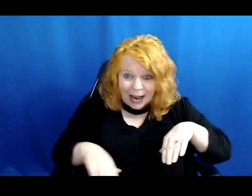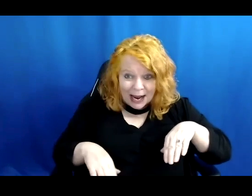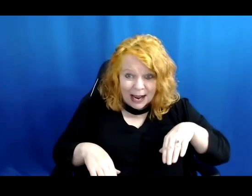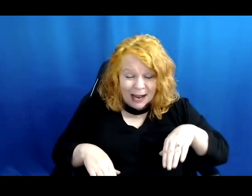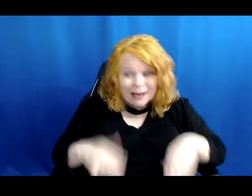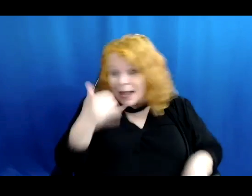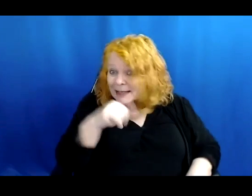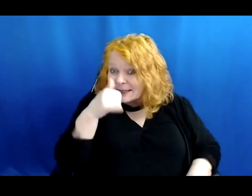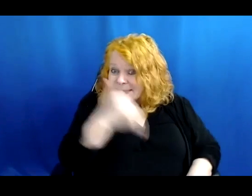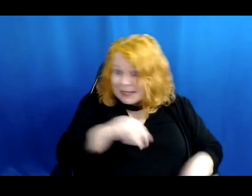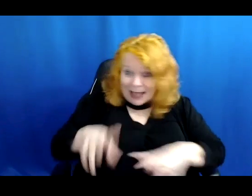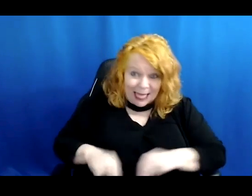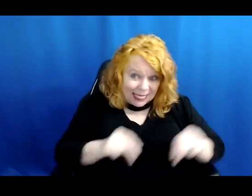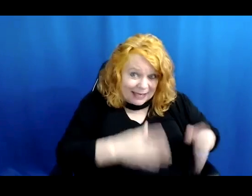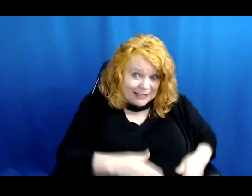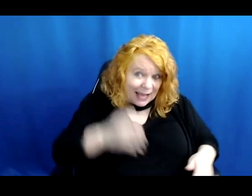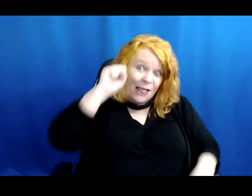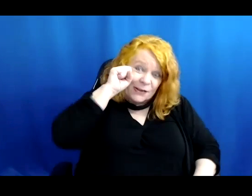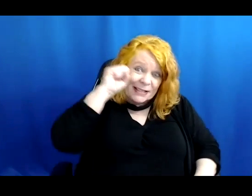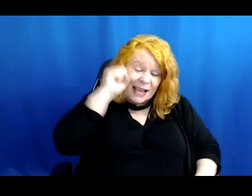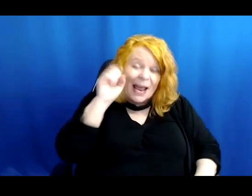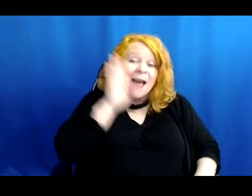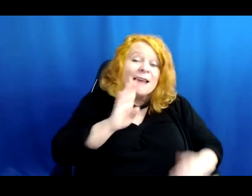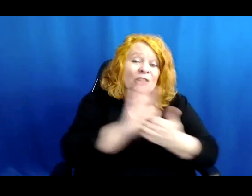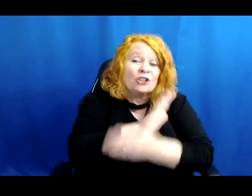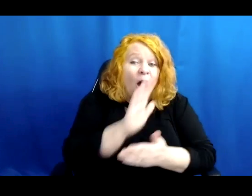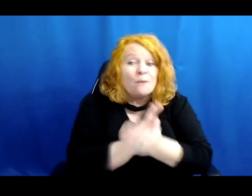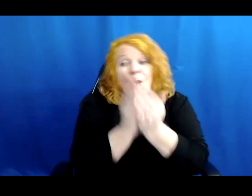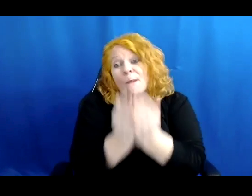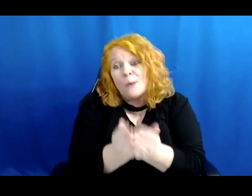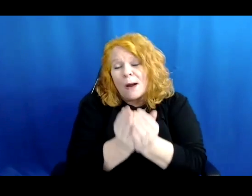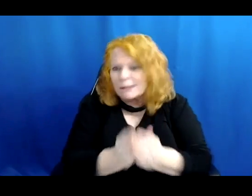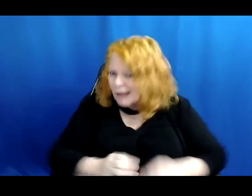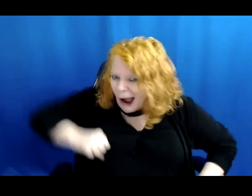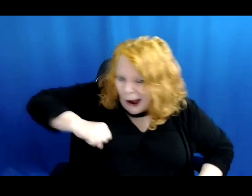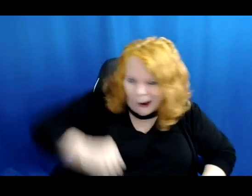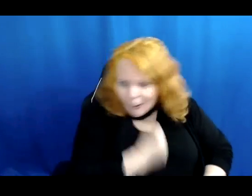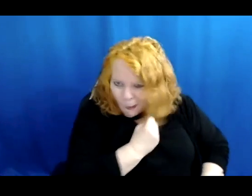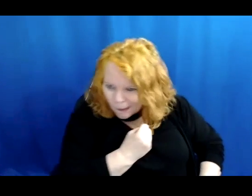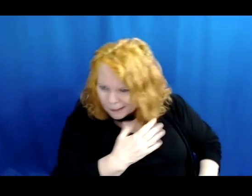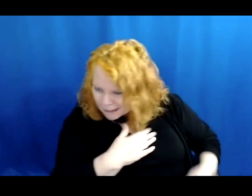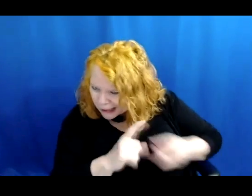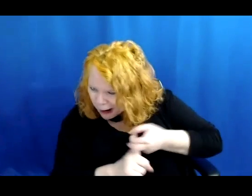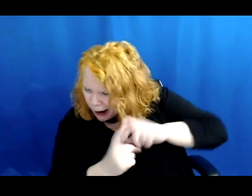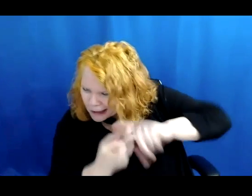Silly Sailor Sid in his cardboard boat. Ahoy me hearties, we hope we float.